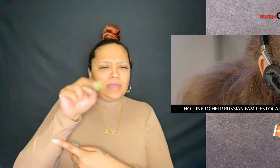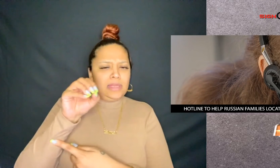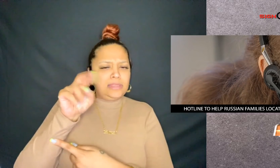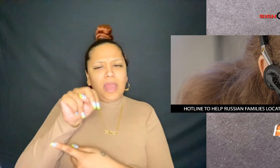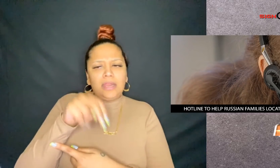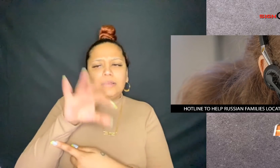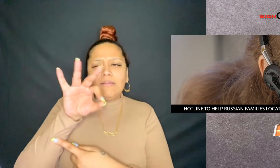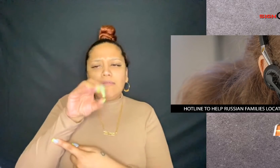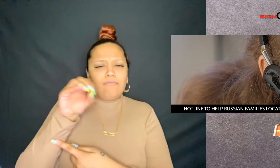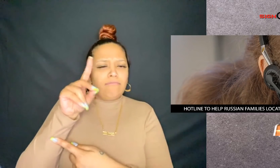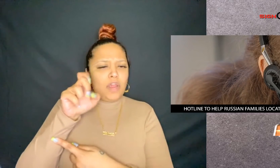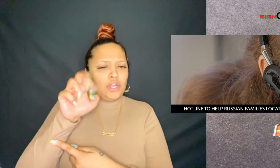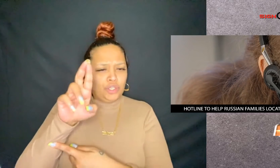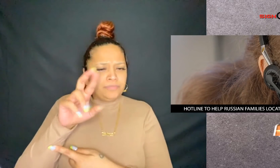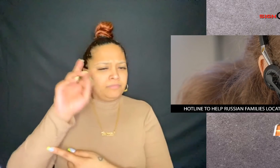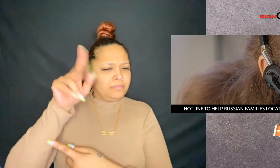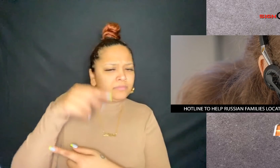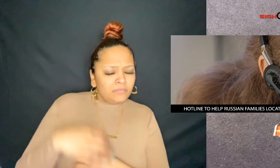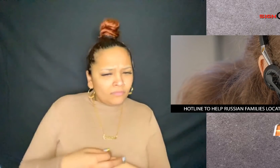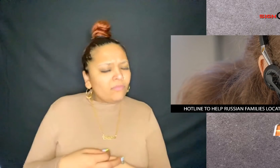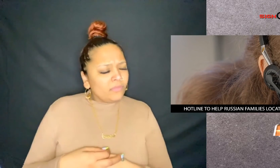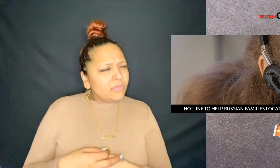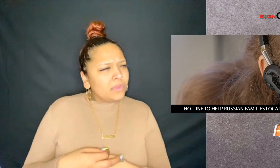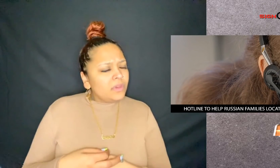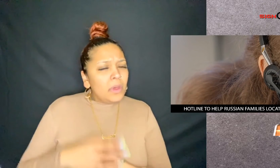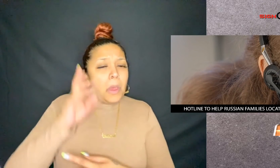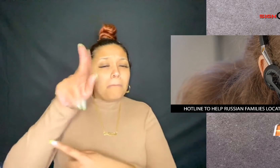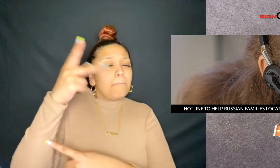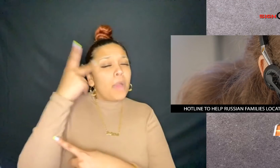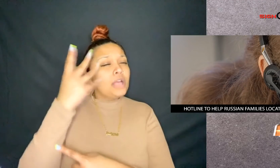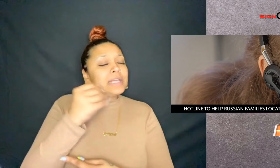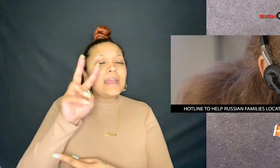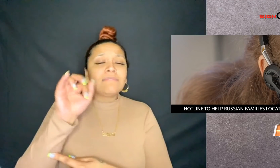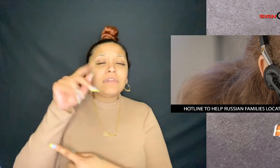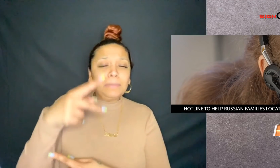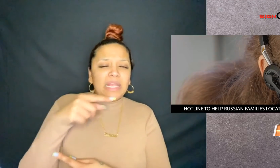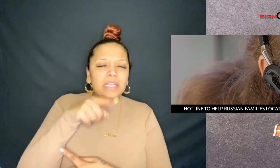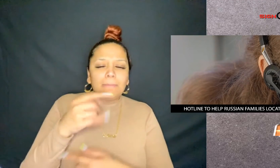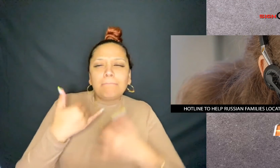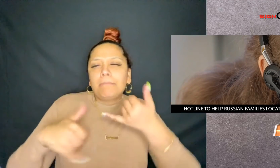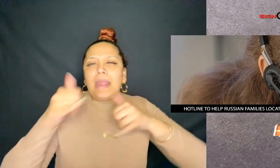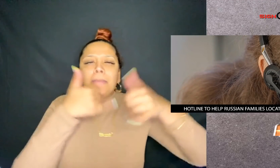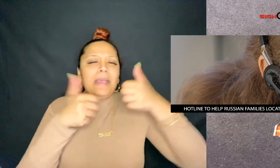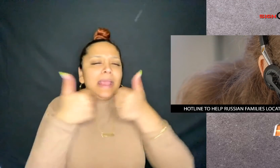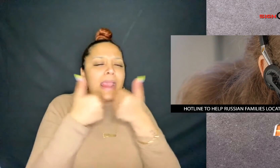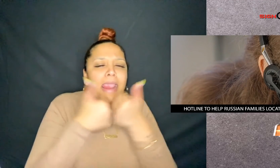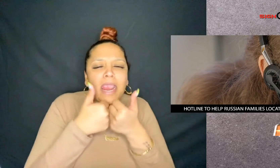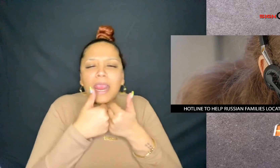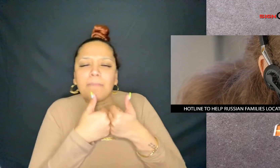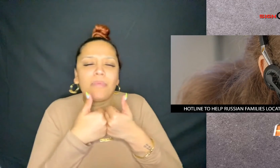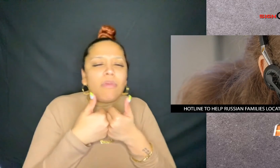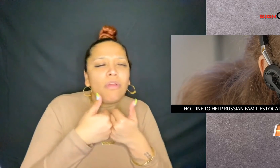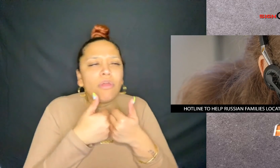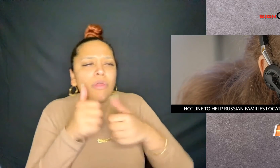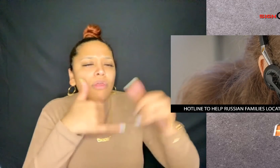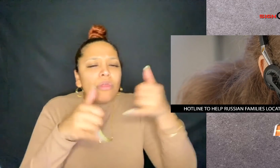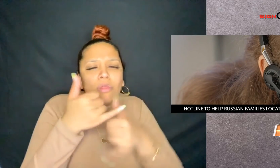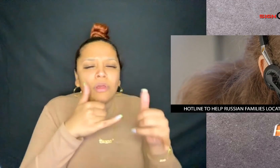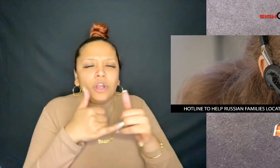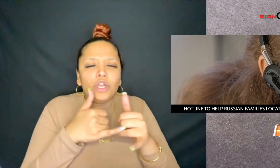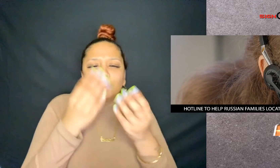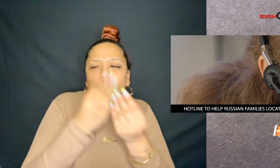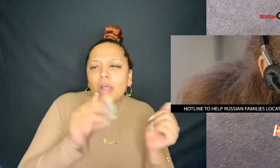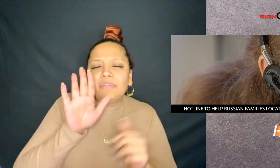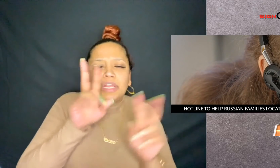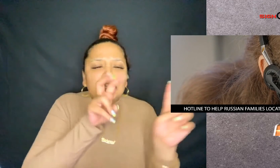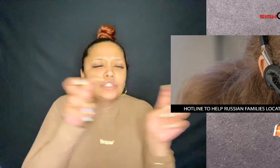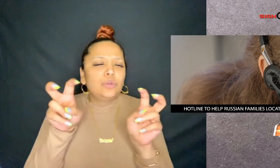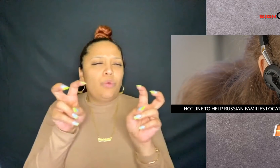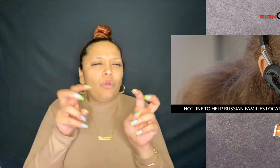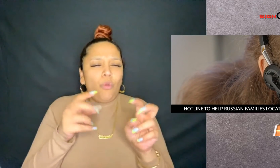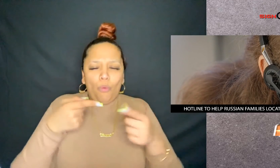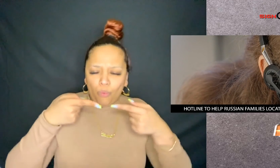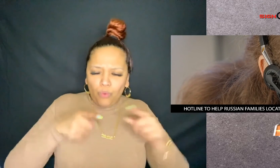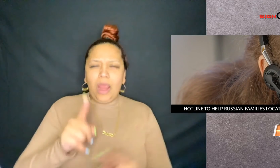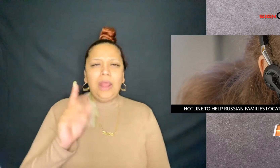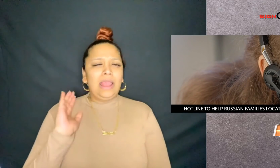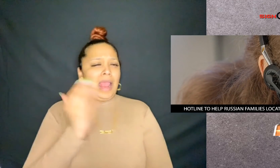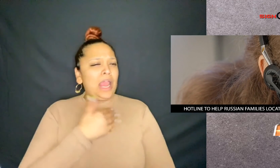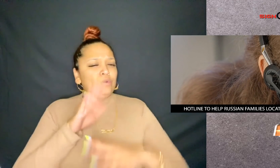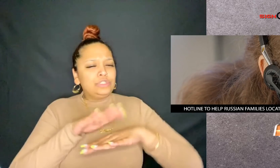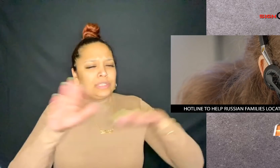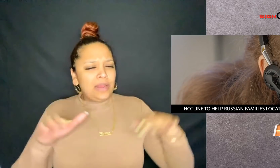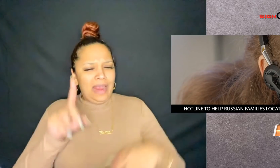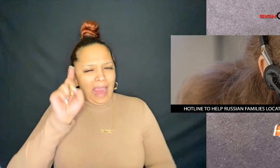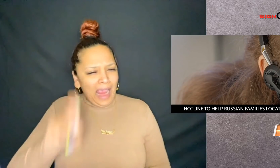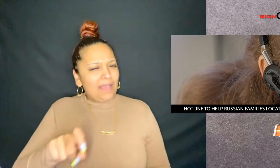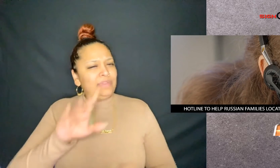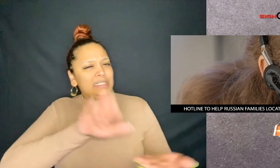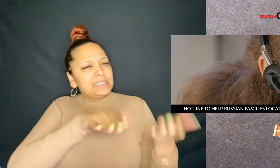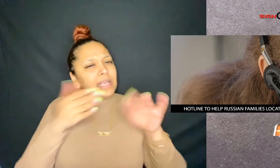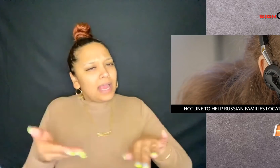used as cannon fodder politicians and VIPs are playing their games solving their issues